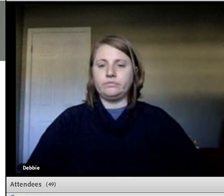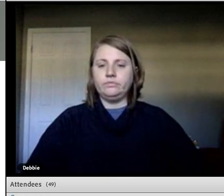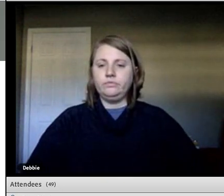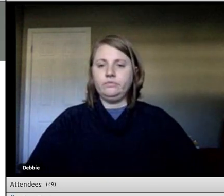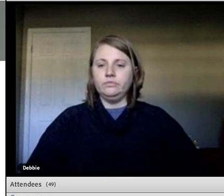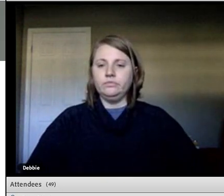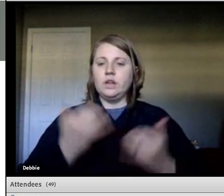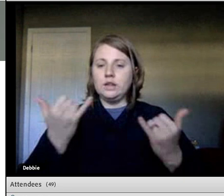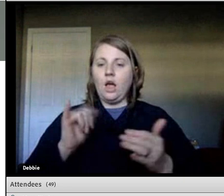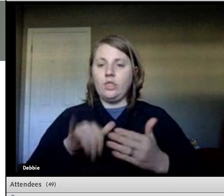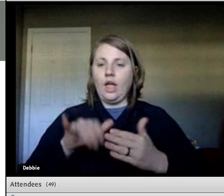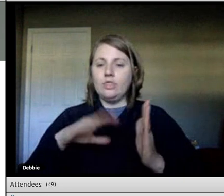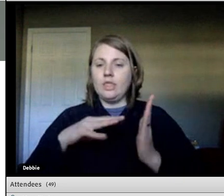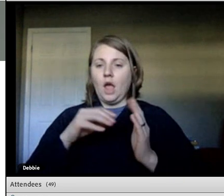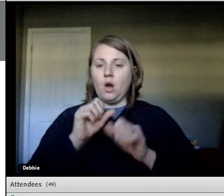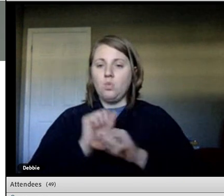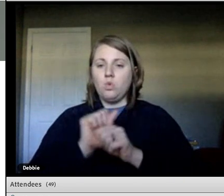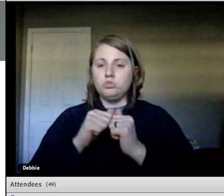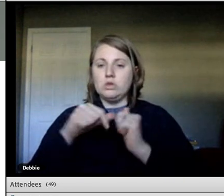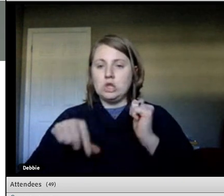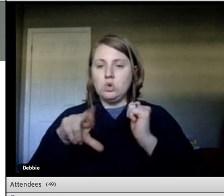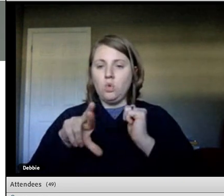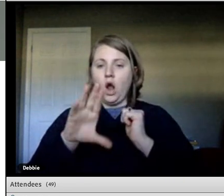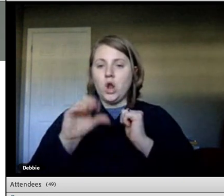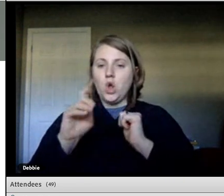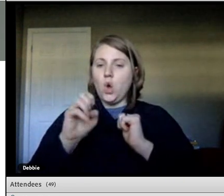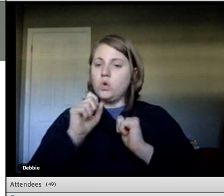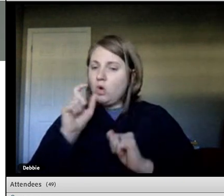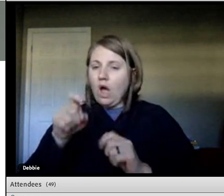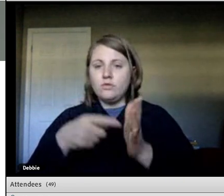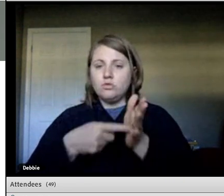there isn't even an app that you have to, people have to download, so it takes away that whole